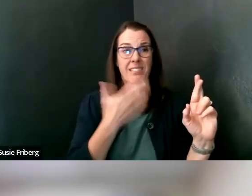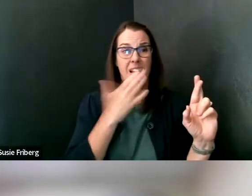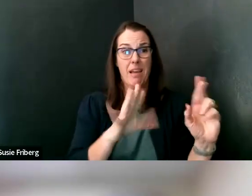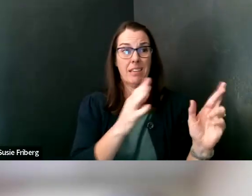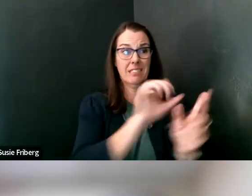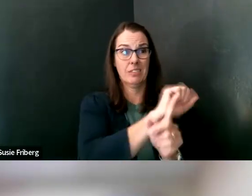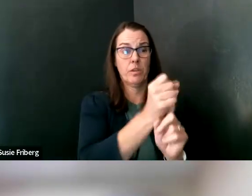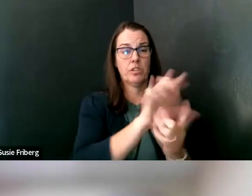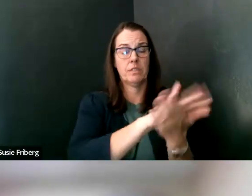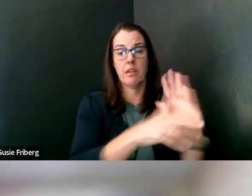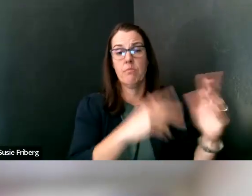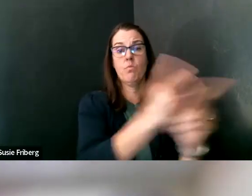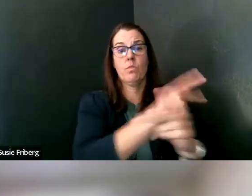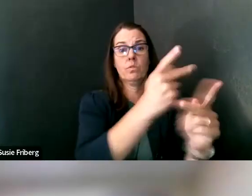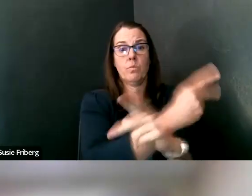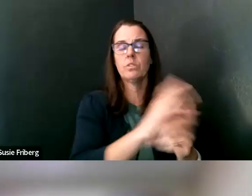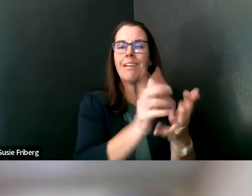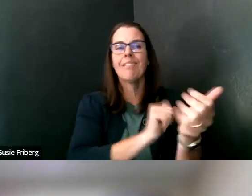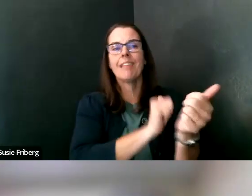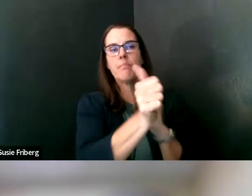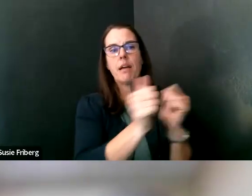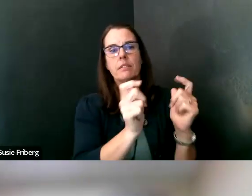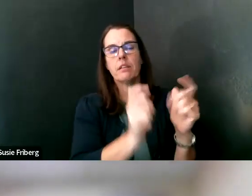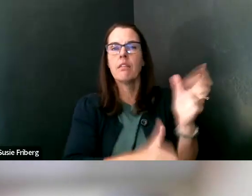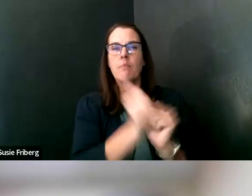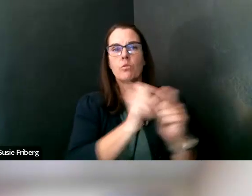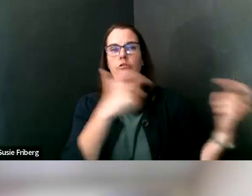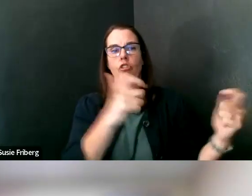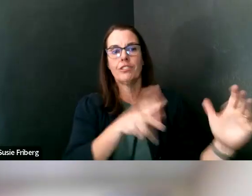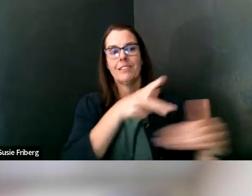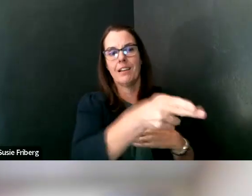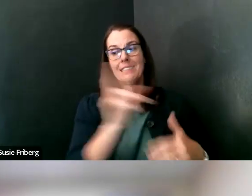Um they passed the largest healthc care cuts in history in their reconciliation bill. They